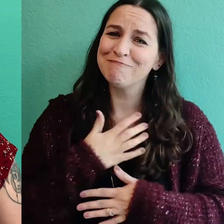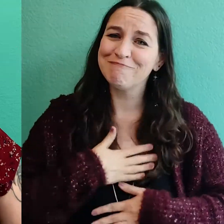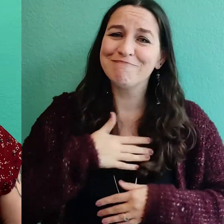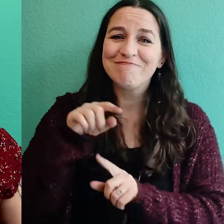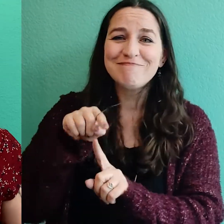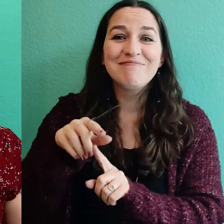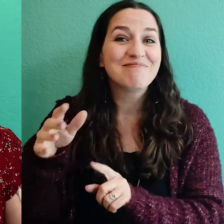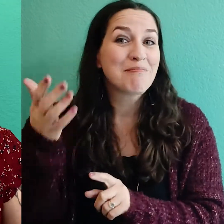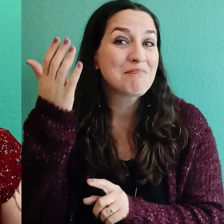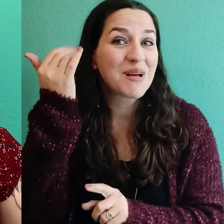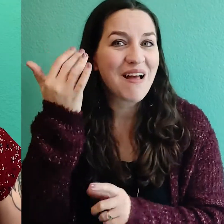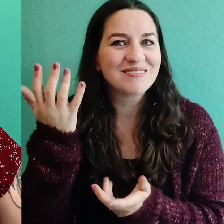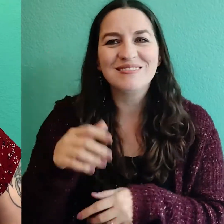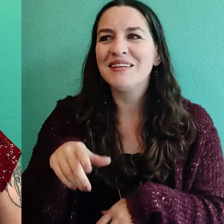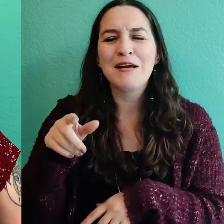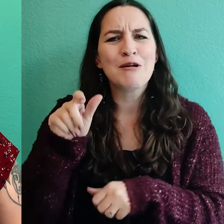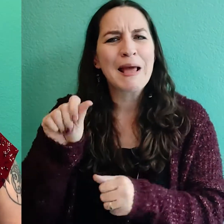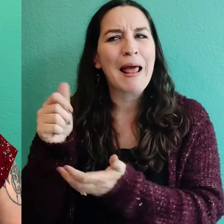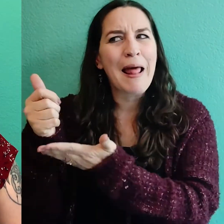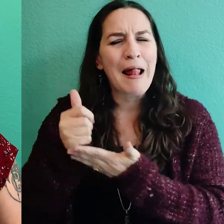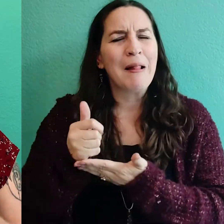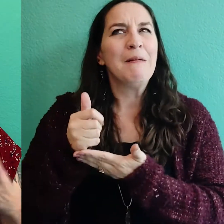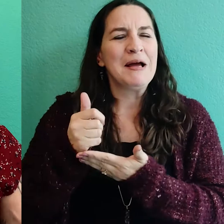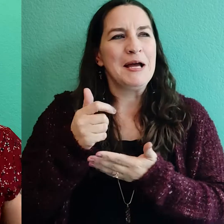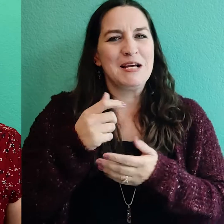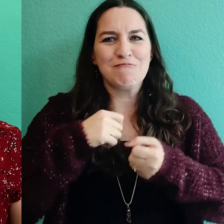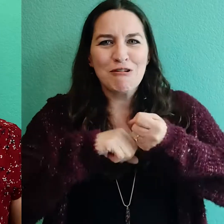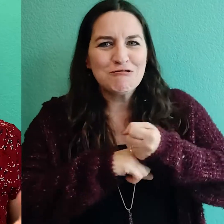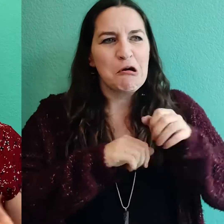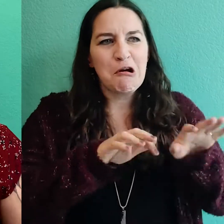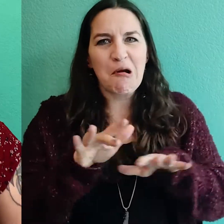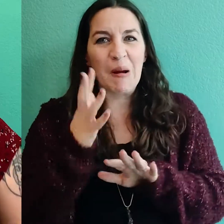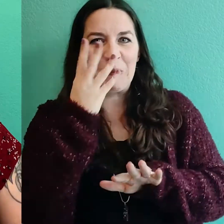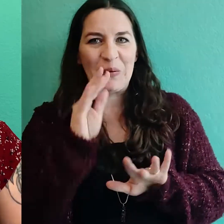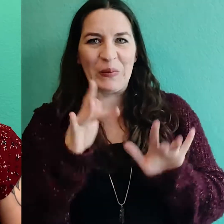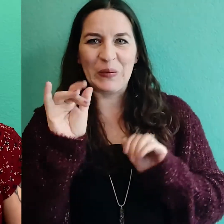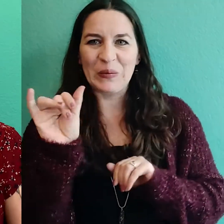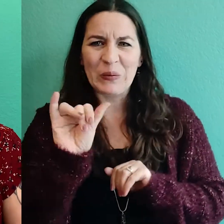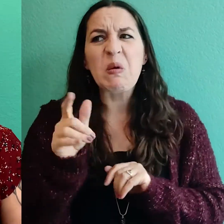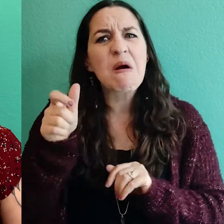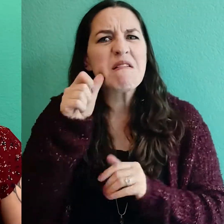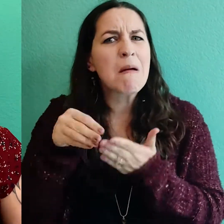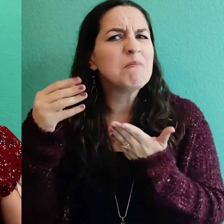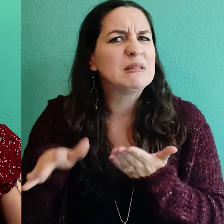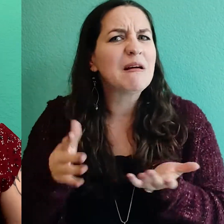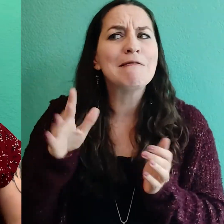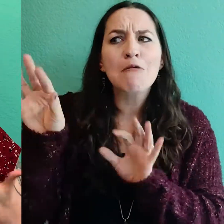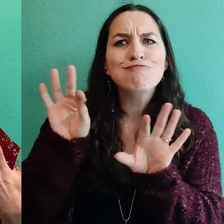Washi tape is great because it can help you in lots of different kinds of ways. It's relatively inexpensive and it adds a lot of